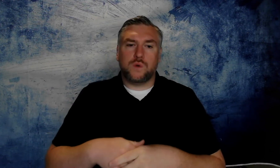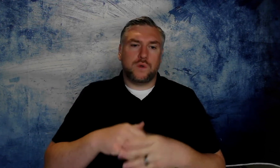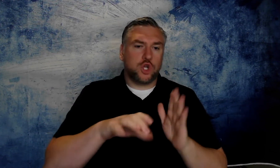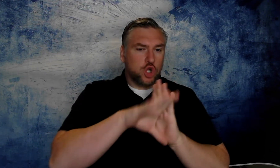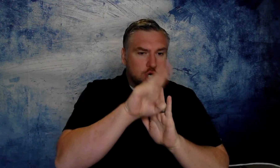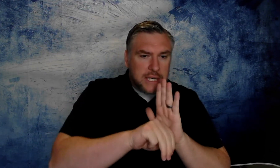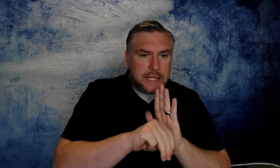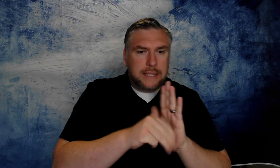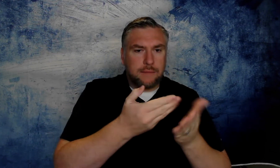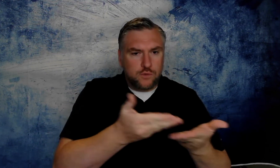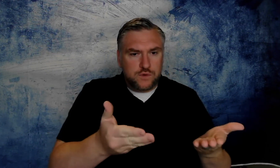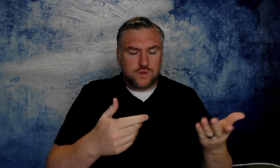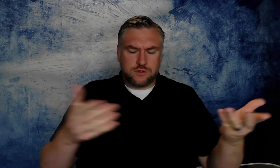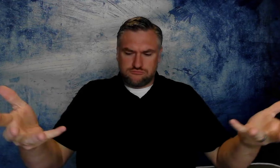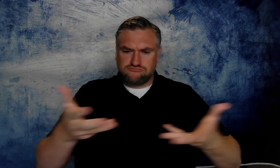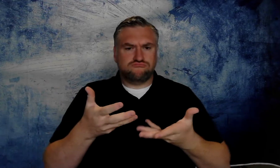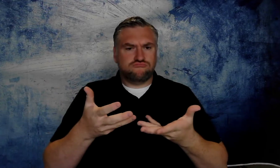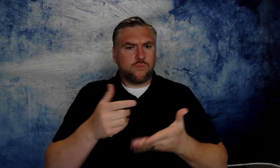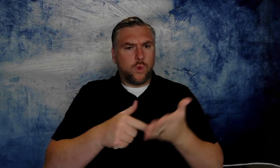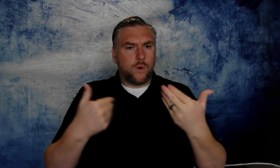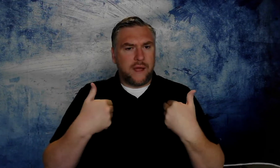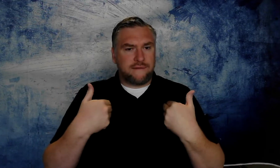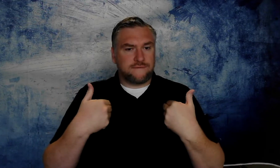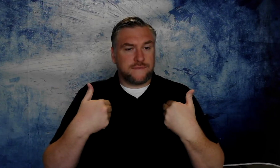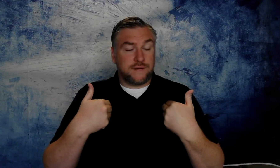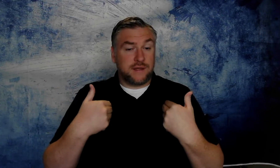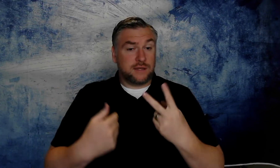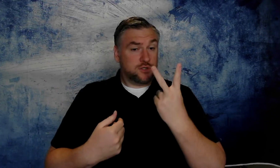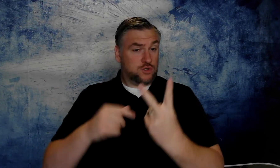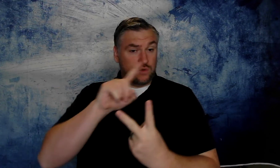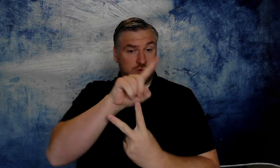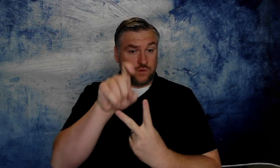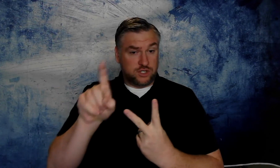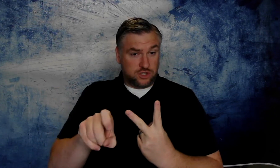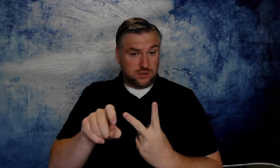look at the textbook, look at your curricular resources, what do you have? And there's two